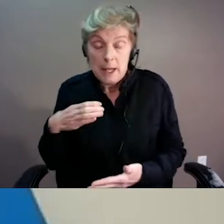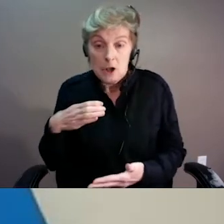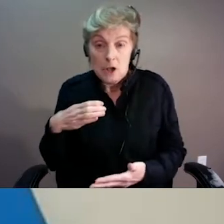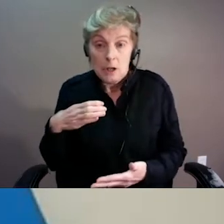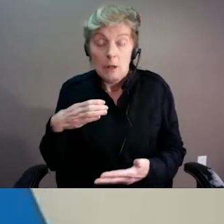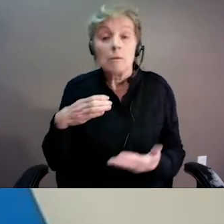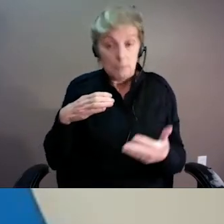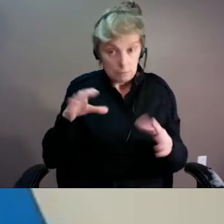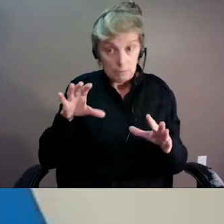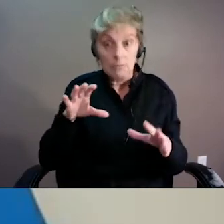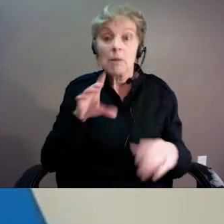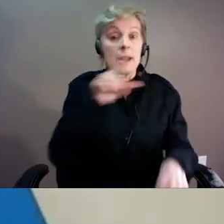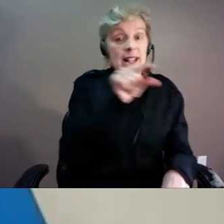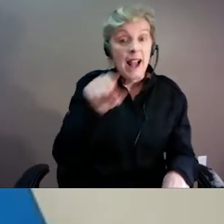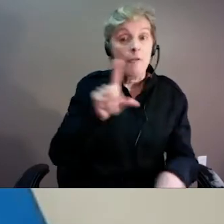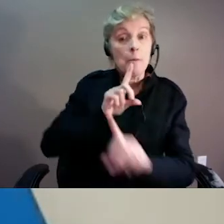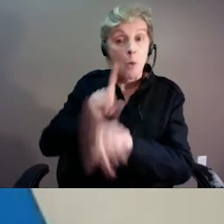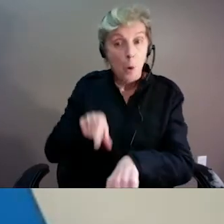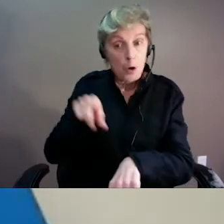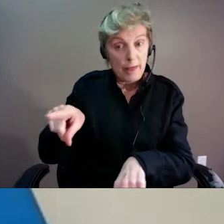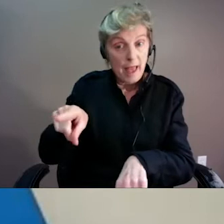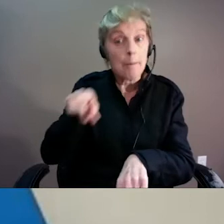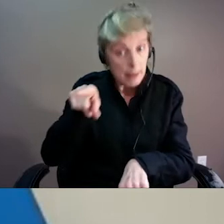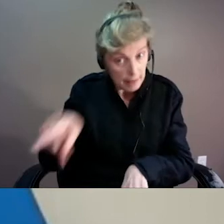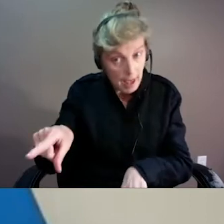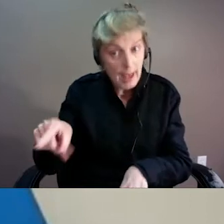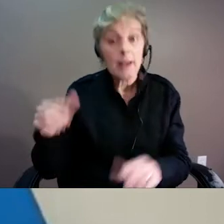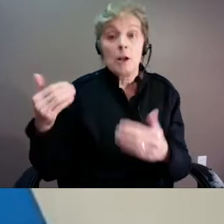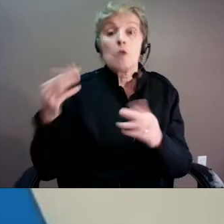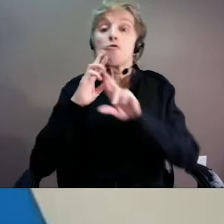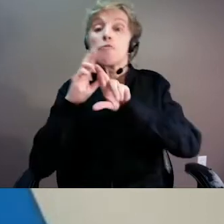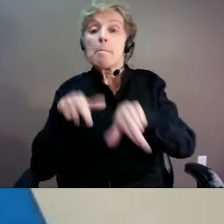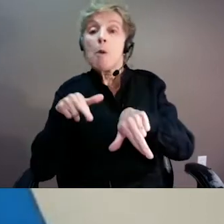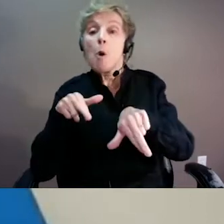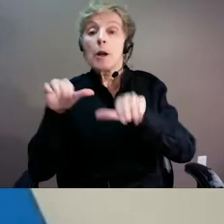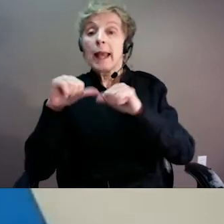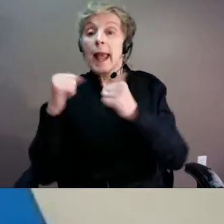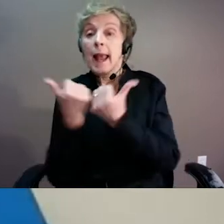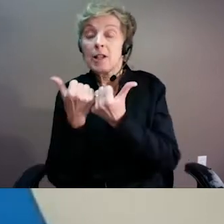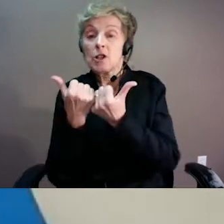by the government to be the reporting agency, then there has to be a process created whereby